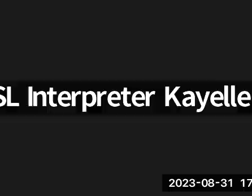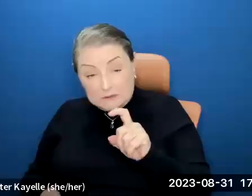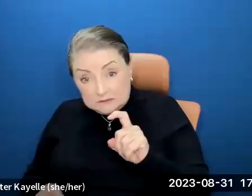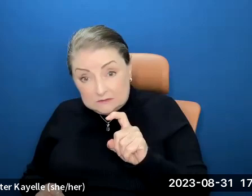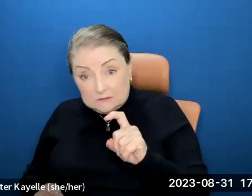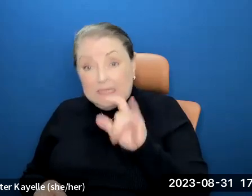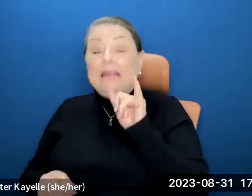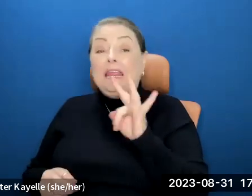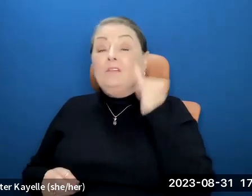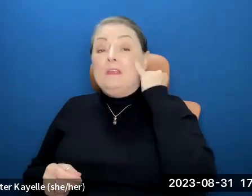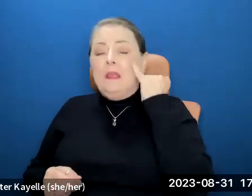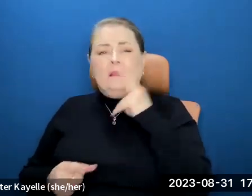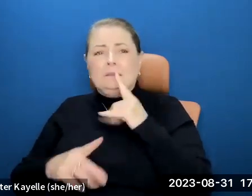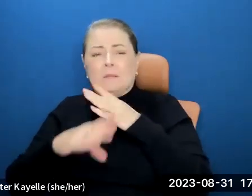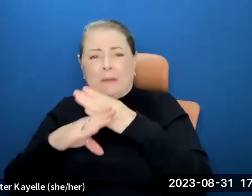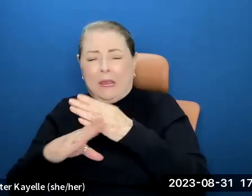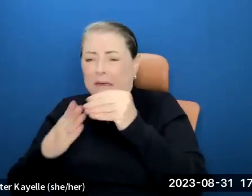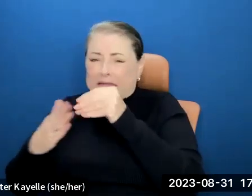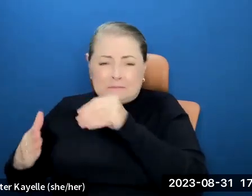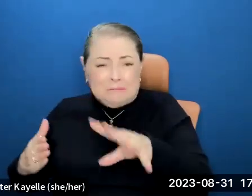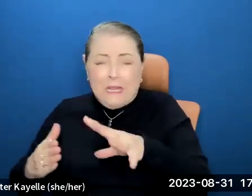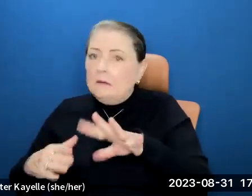if so this is a barrier expensive and difficult to find supervisors